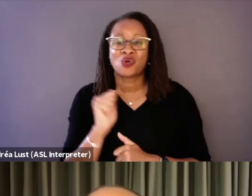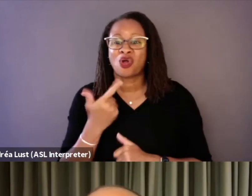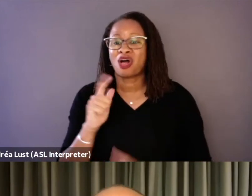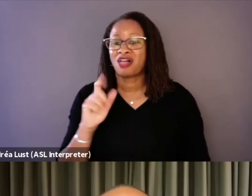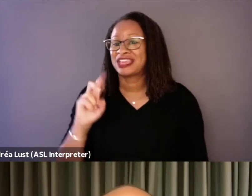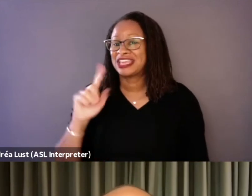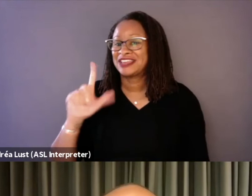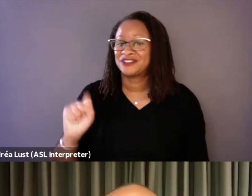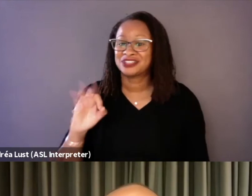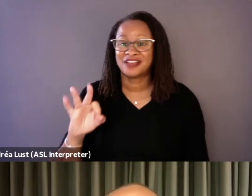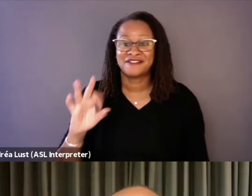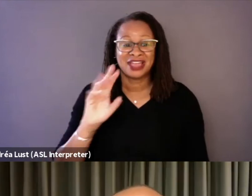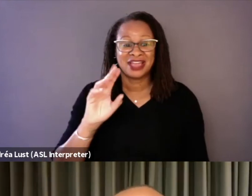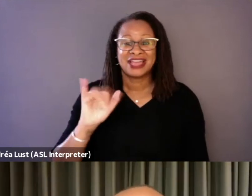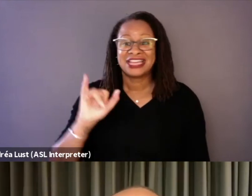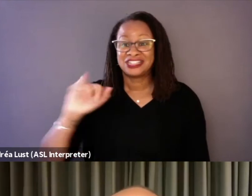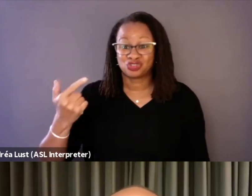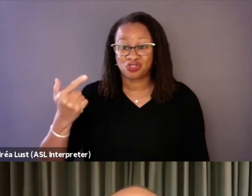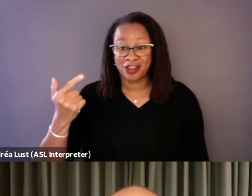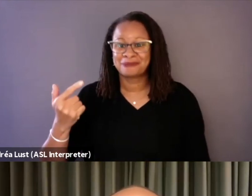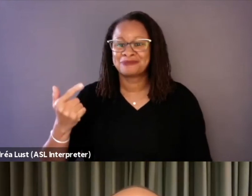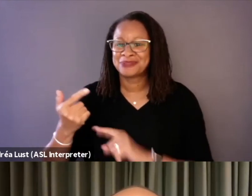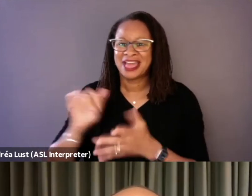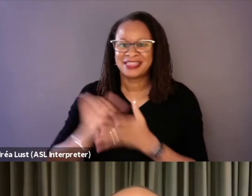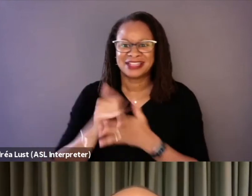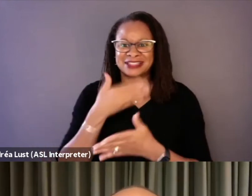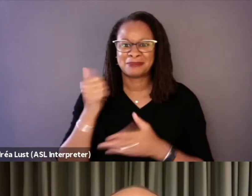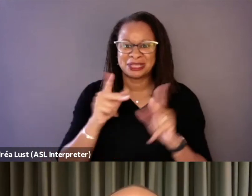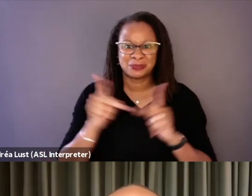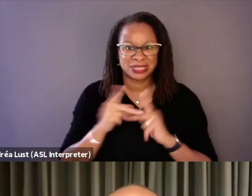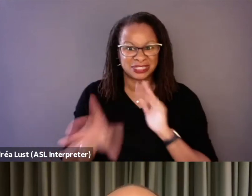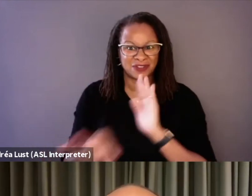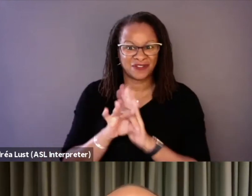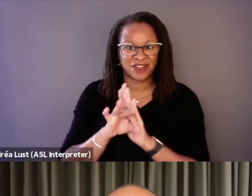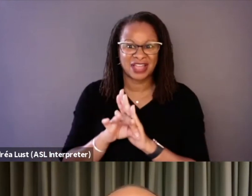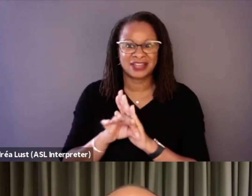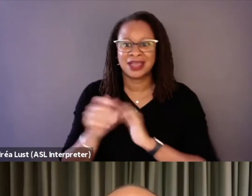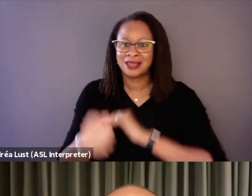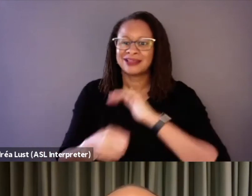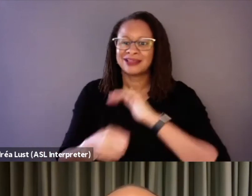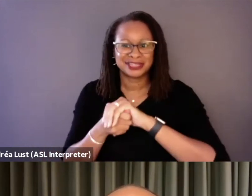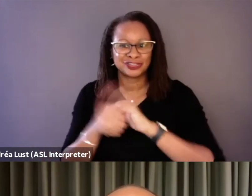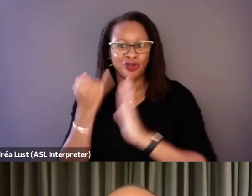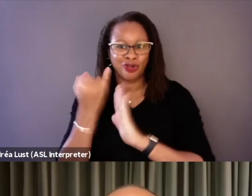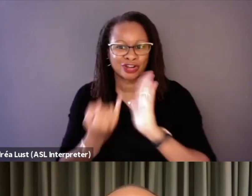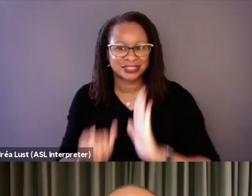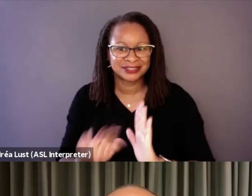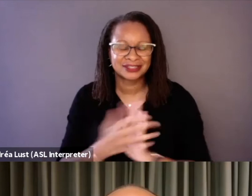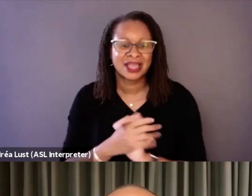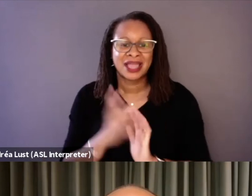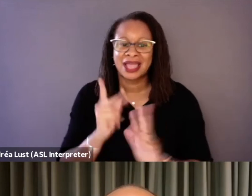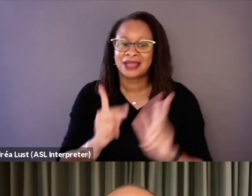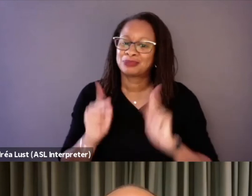that oddly is one of the best places to find these underground artists and people.